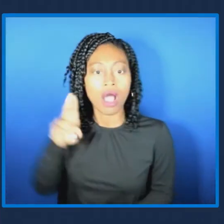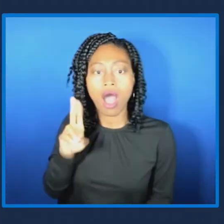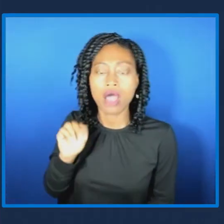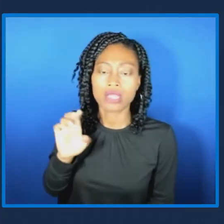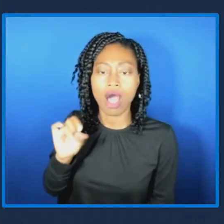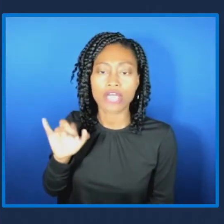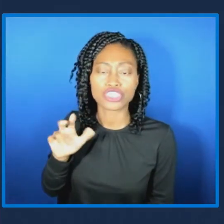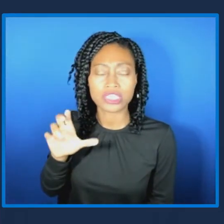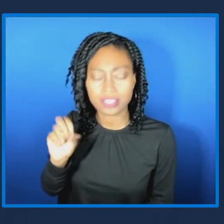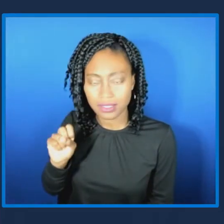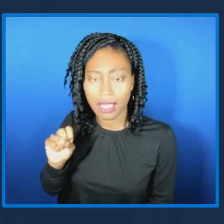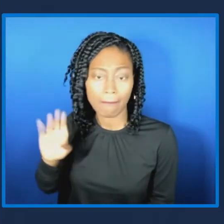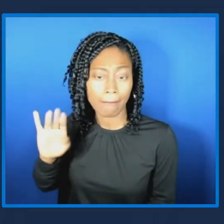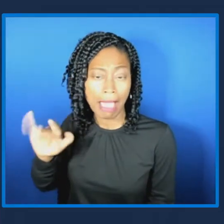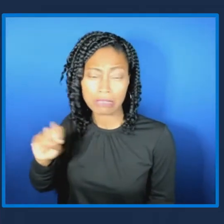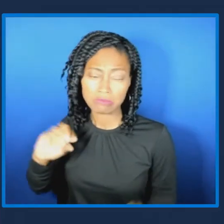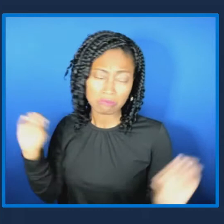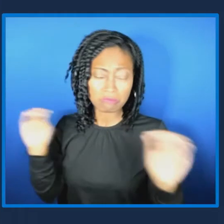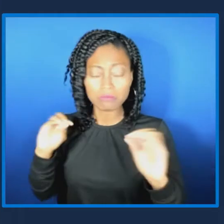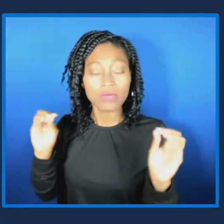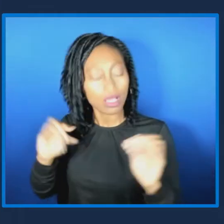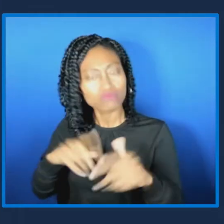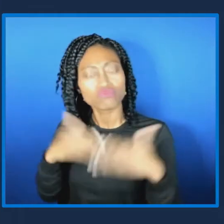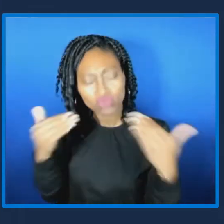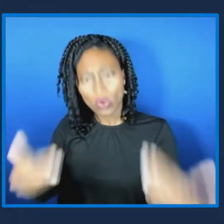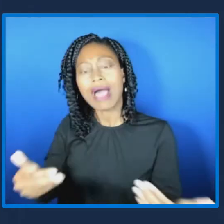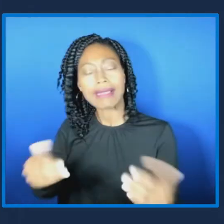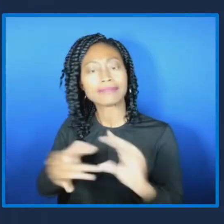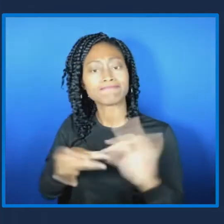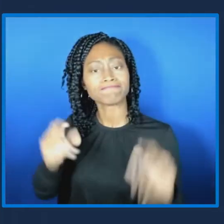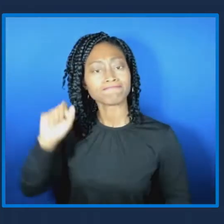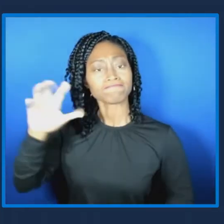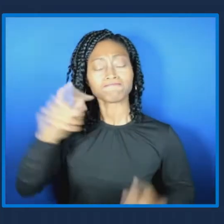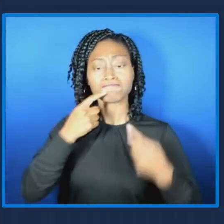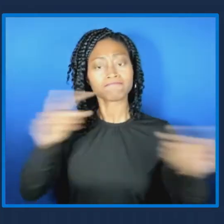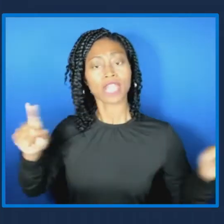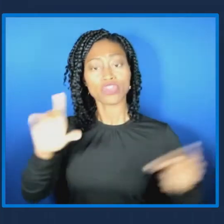So thanks folks who chimed in on that. As we continue to learn,